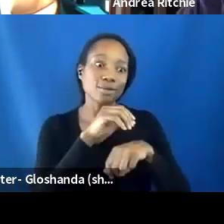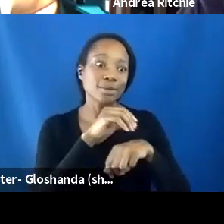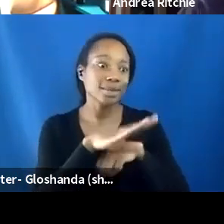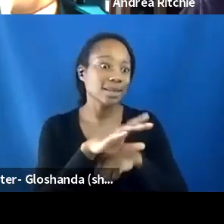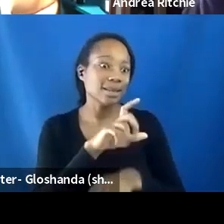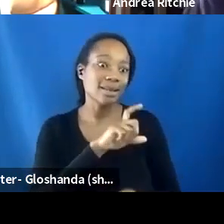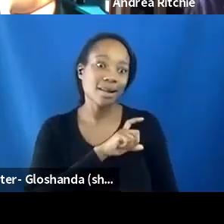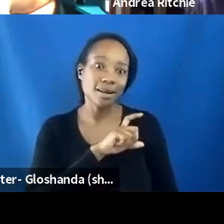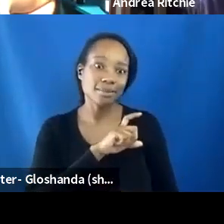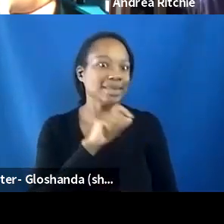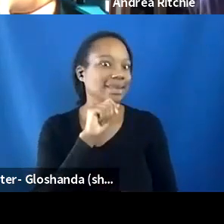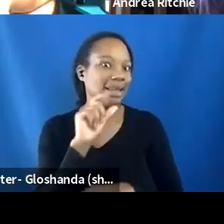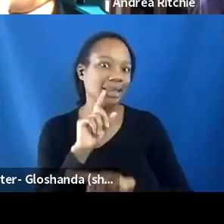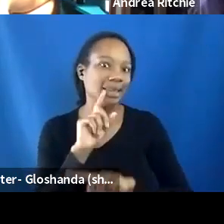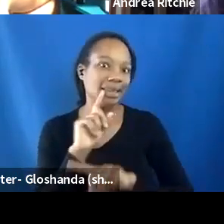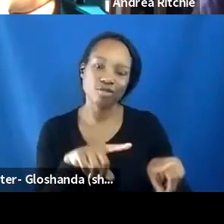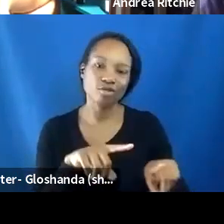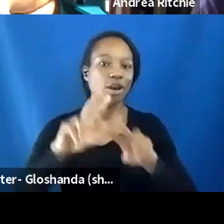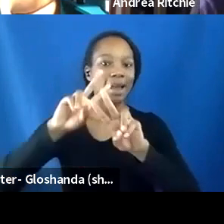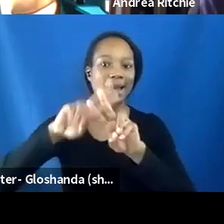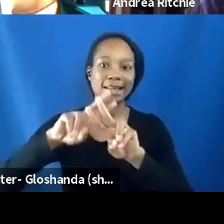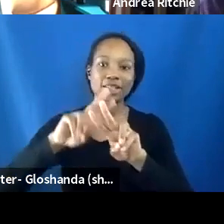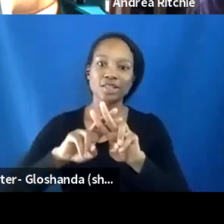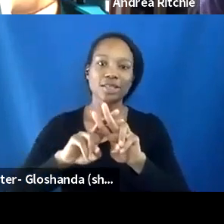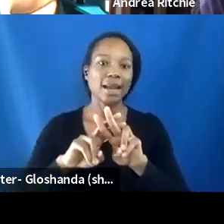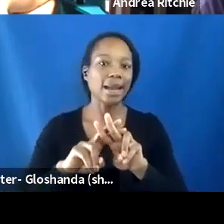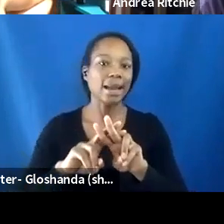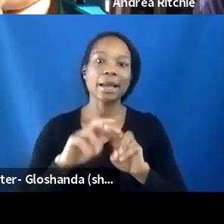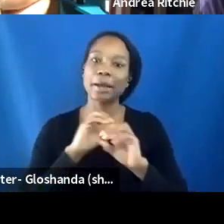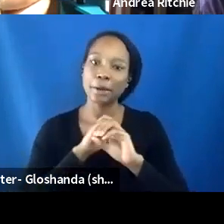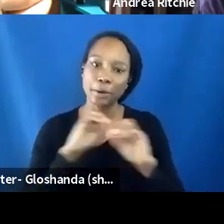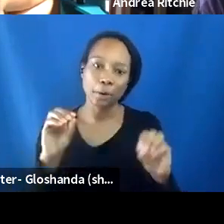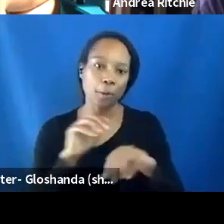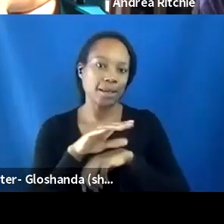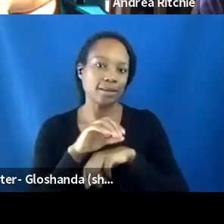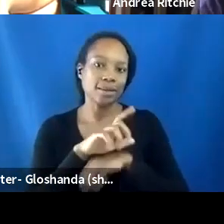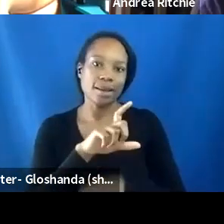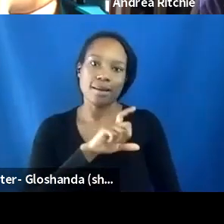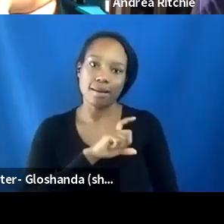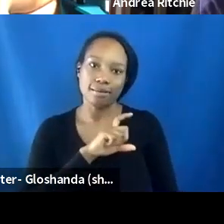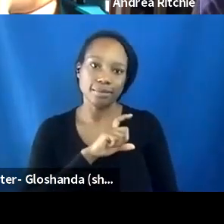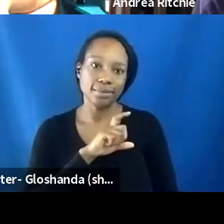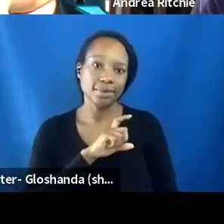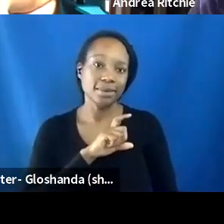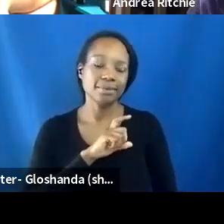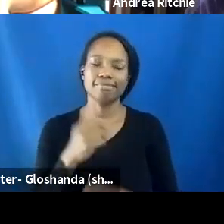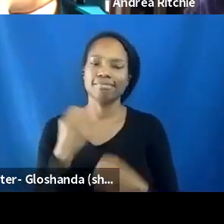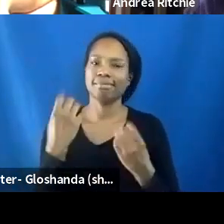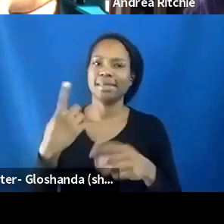That's not the answer. Making people, often in spaces that I am and people are like let's get social workers.